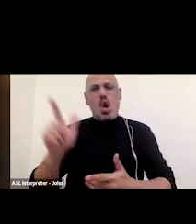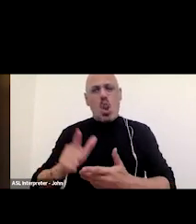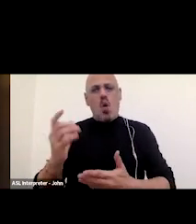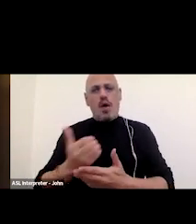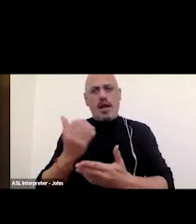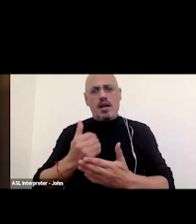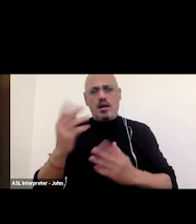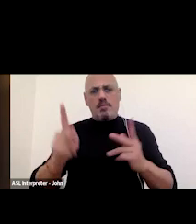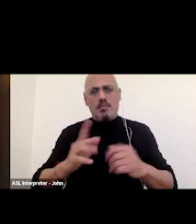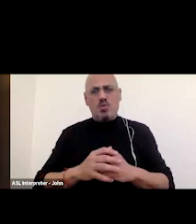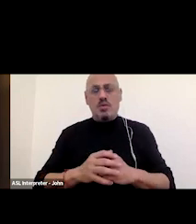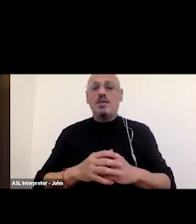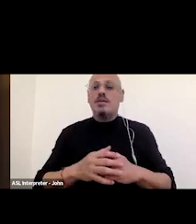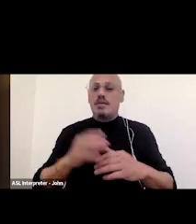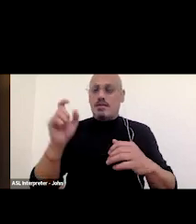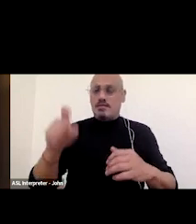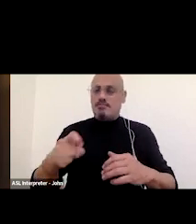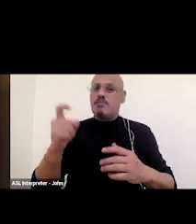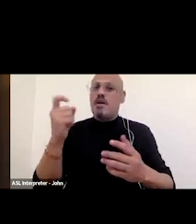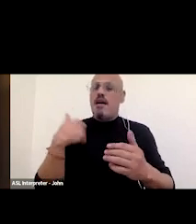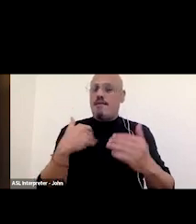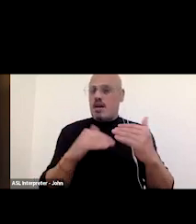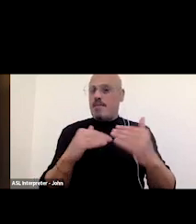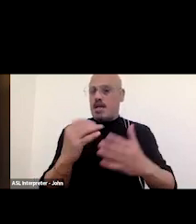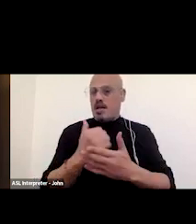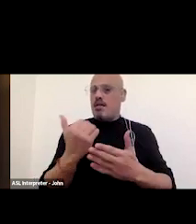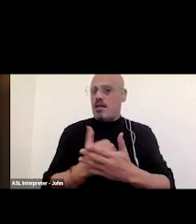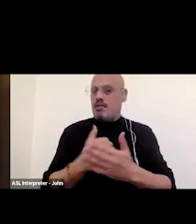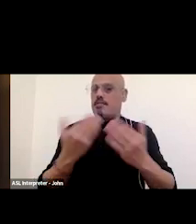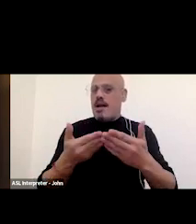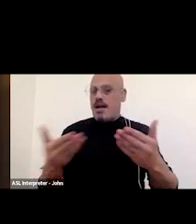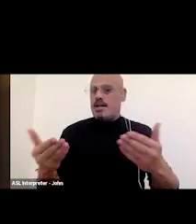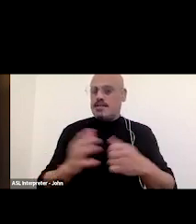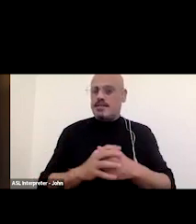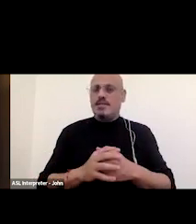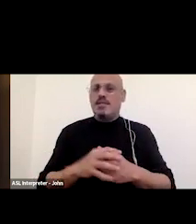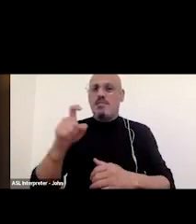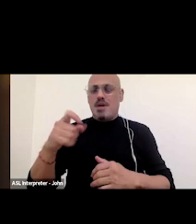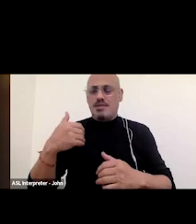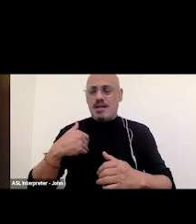There's means testing, so folks have to have limited income and assets, and they have to be a US citizen